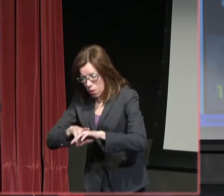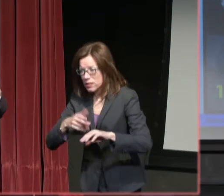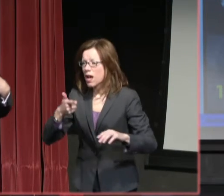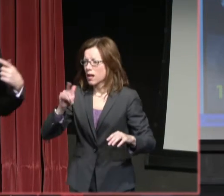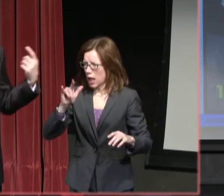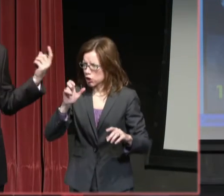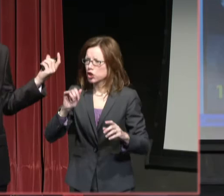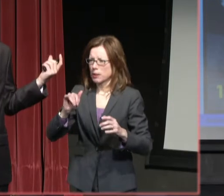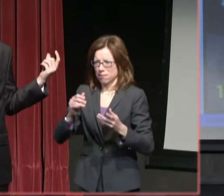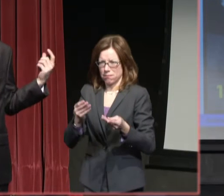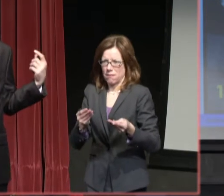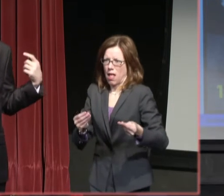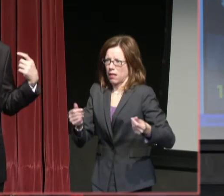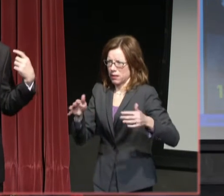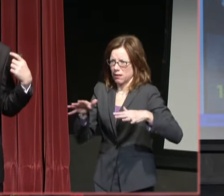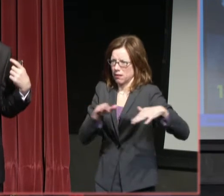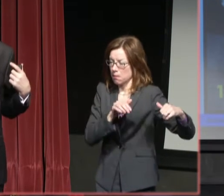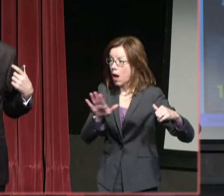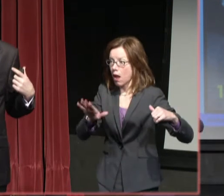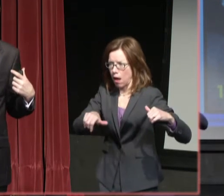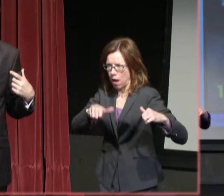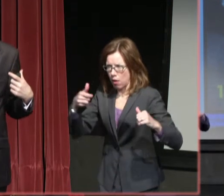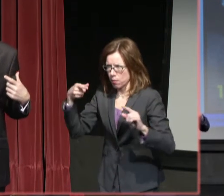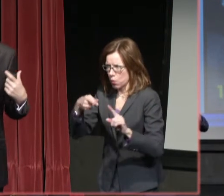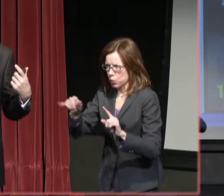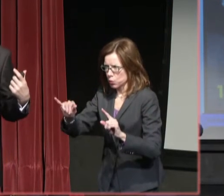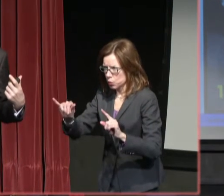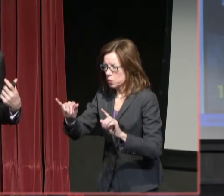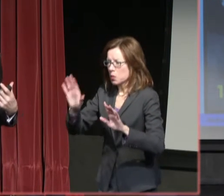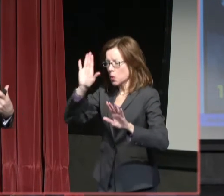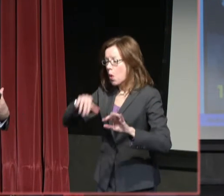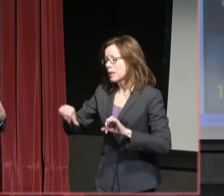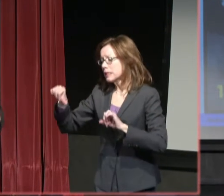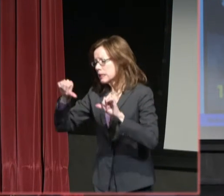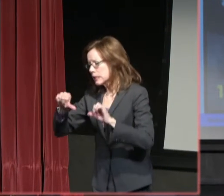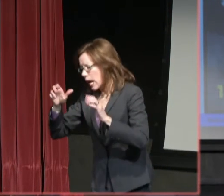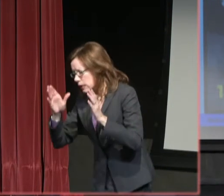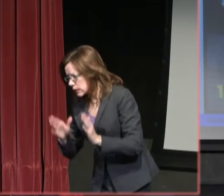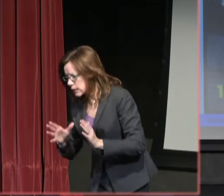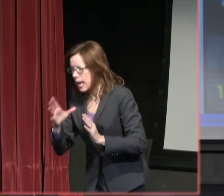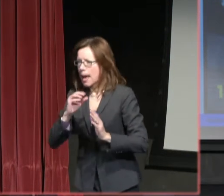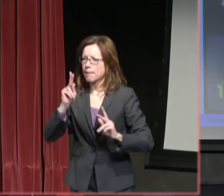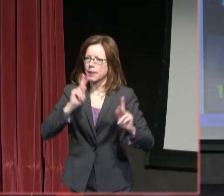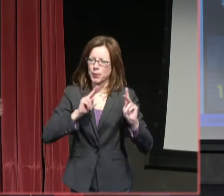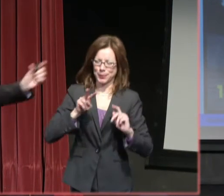but I want to make a second point with this slide. It's very easy for both scientists and climate skeptics